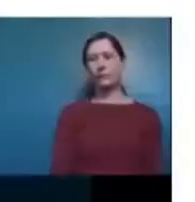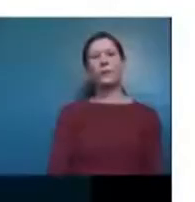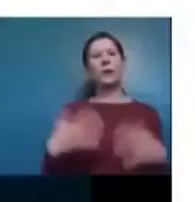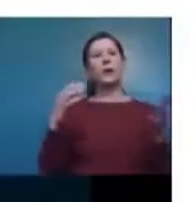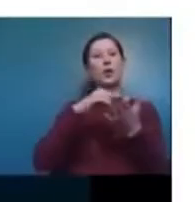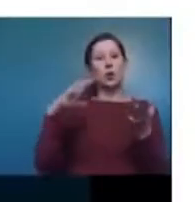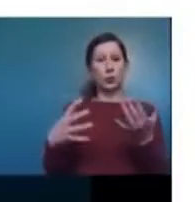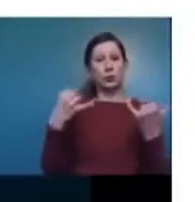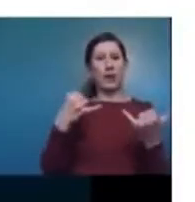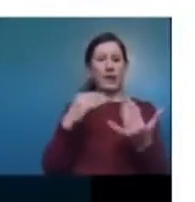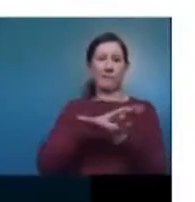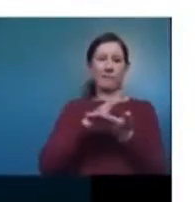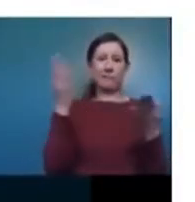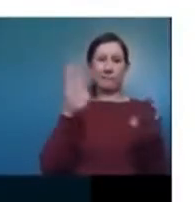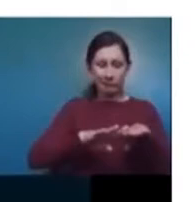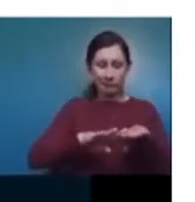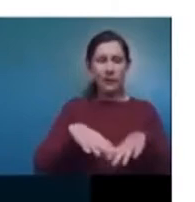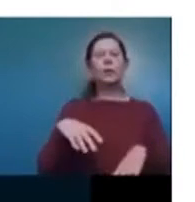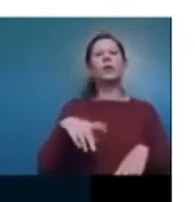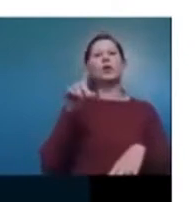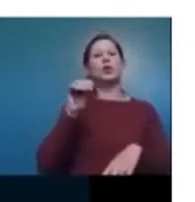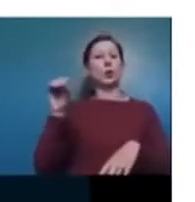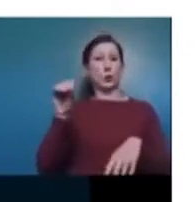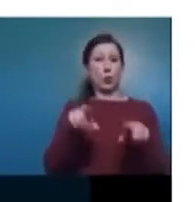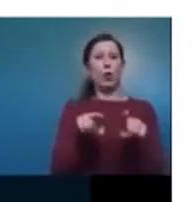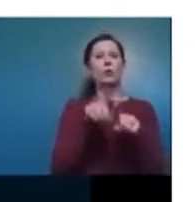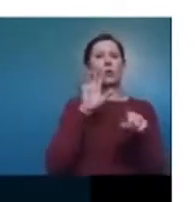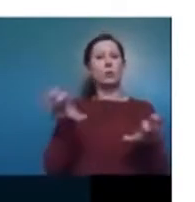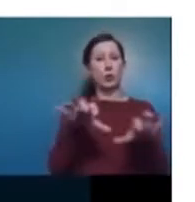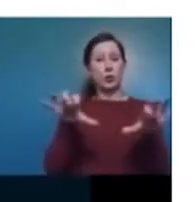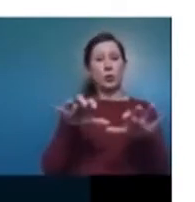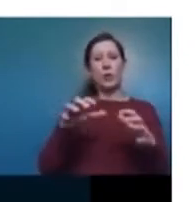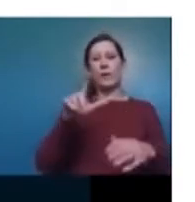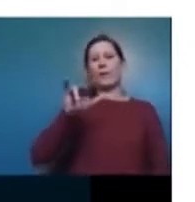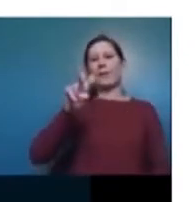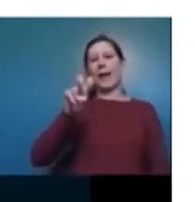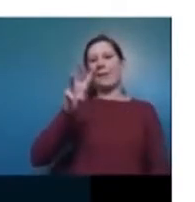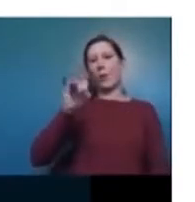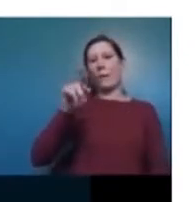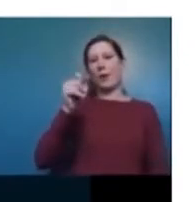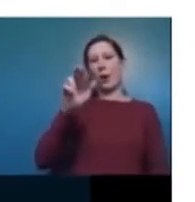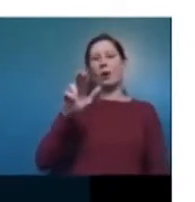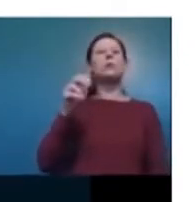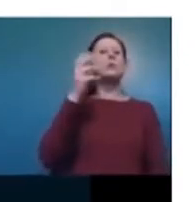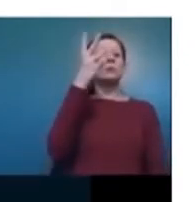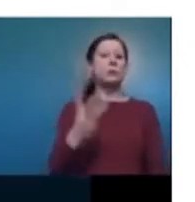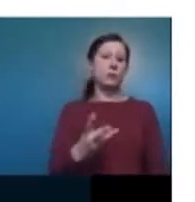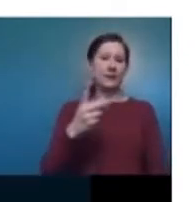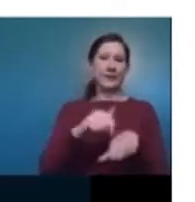While students are out of school the Zoo he was also doing live webinars every Wednesday at 10 a.m. And they will continue to